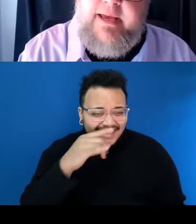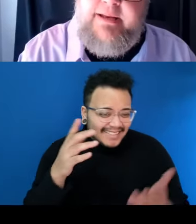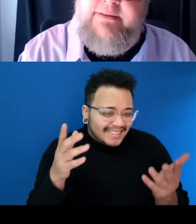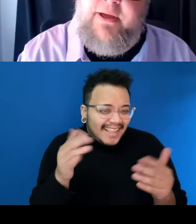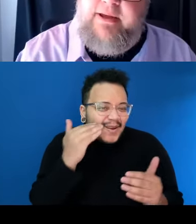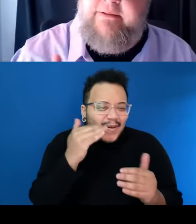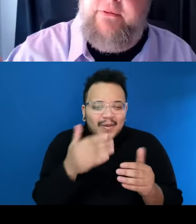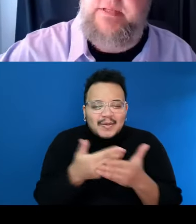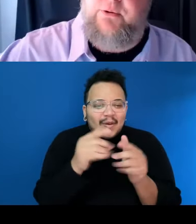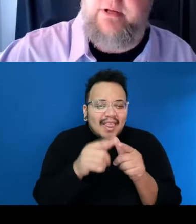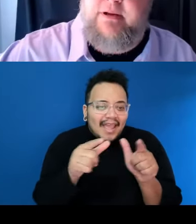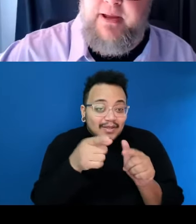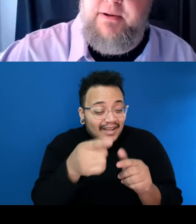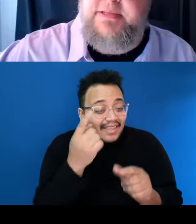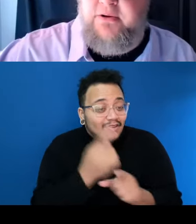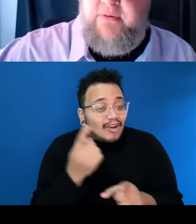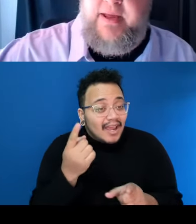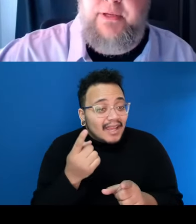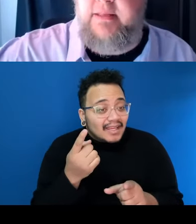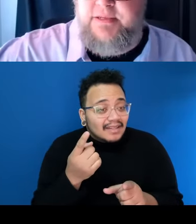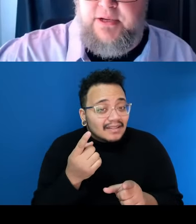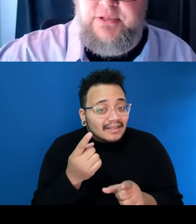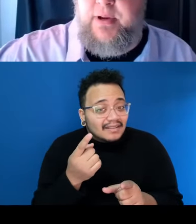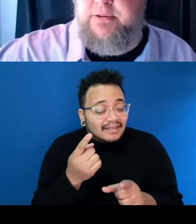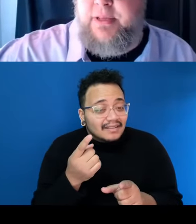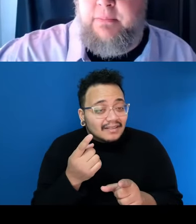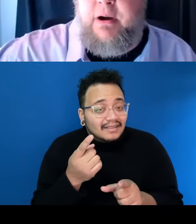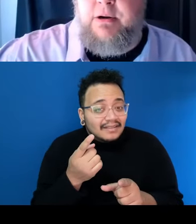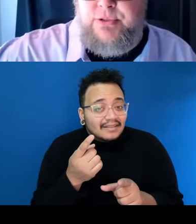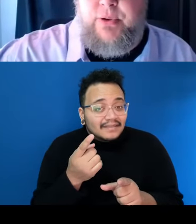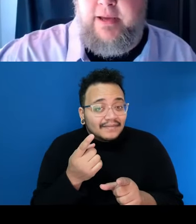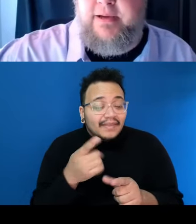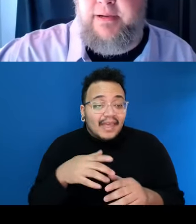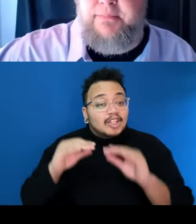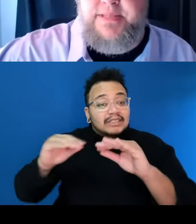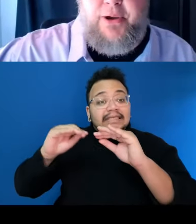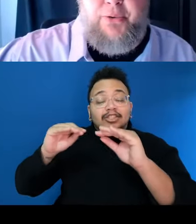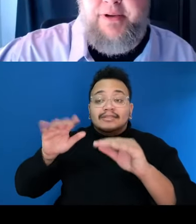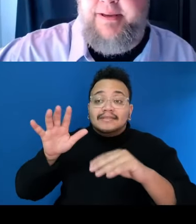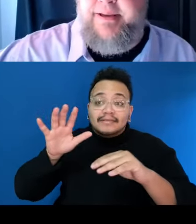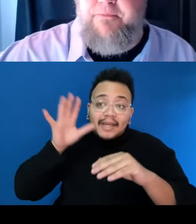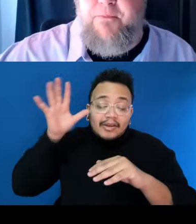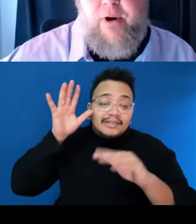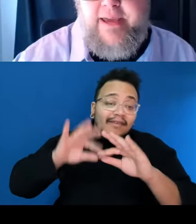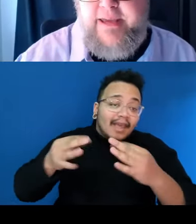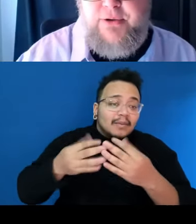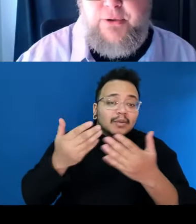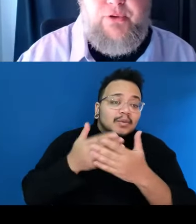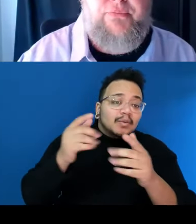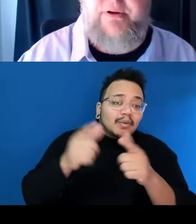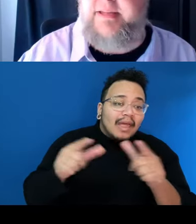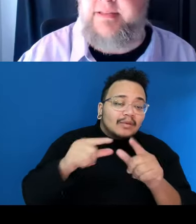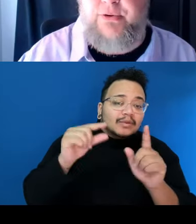and they're influencing what their parents and their family and the adults around them are doing. So, way cool for kids